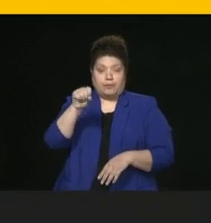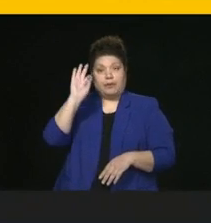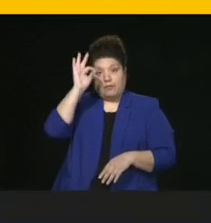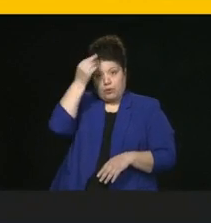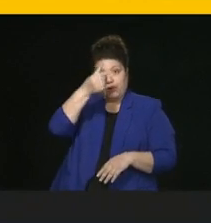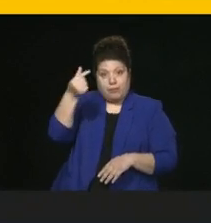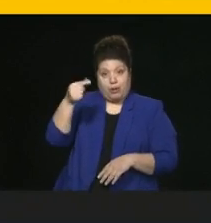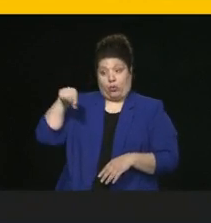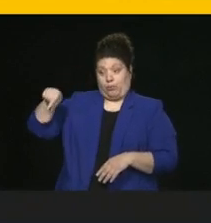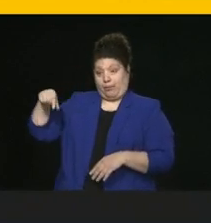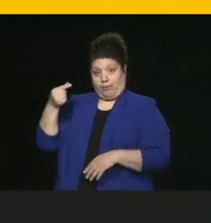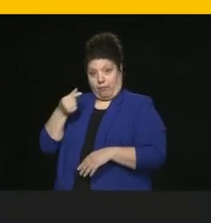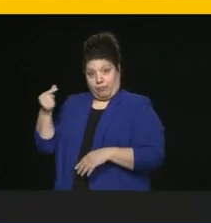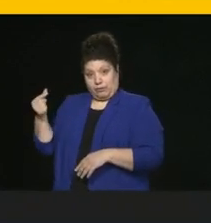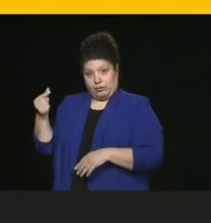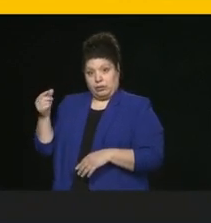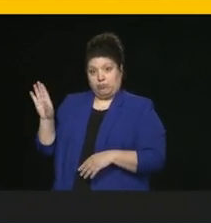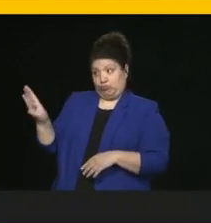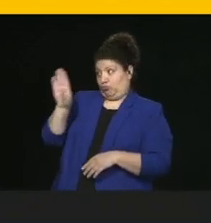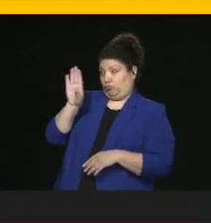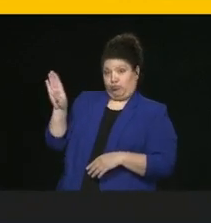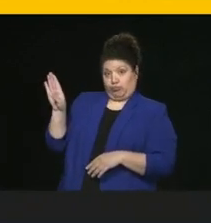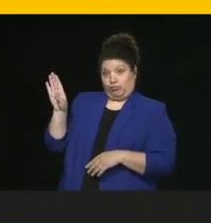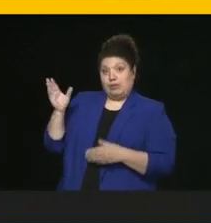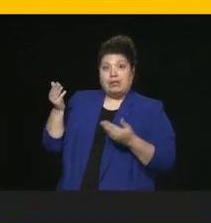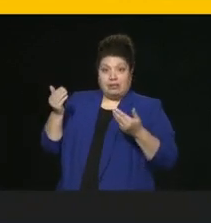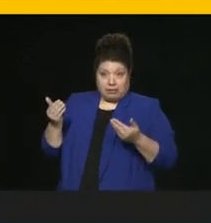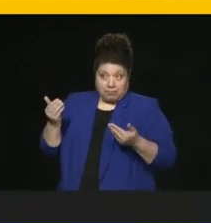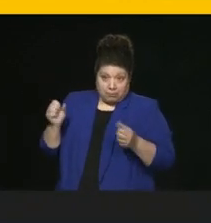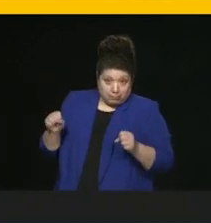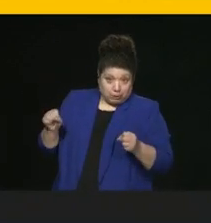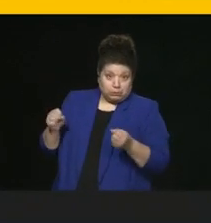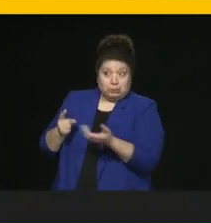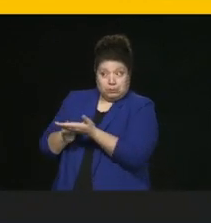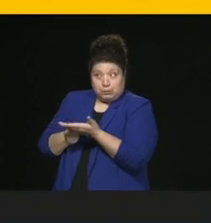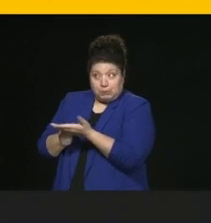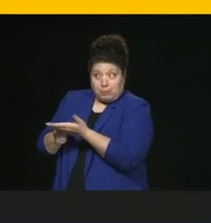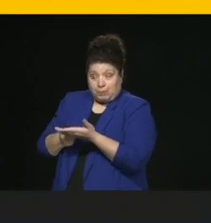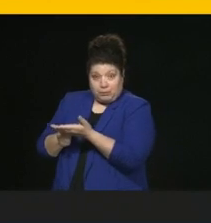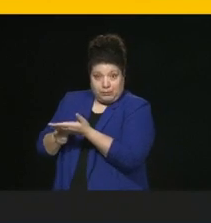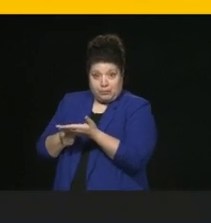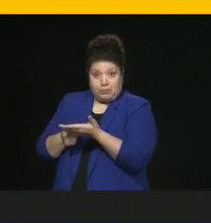THE QUÉBEC GOVERNMENT AND THE FEDERAL GOVERNMENT.